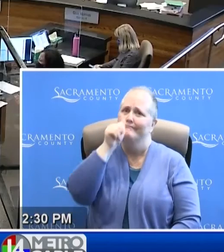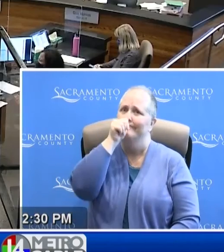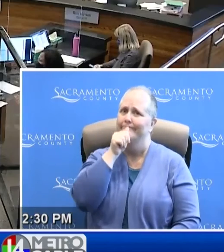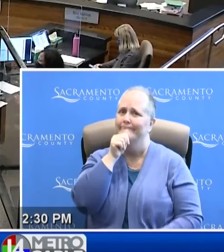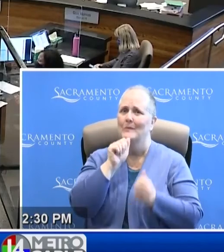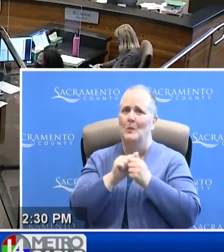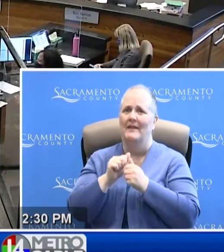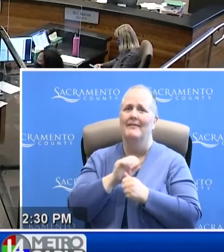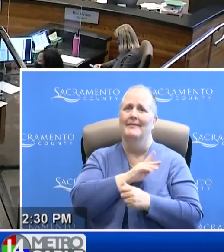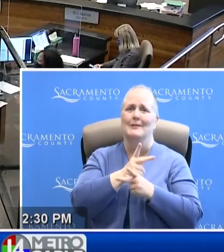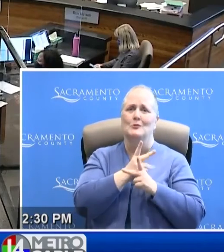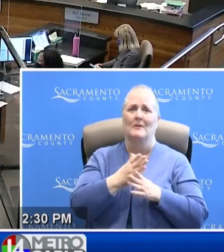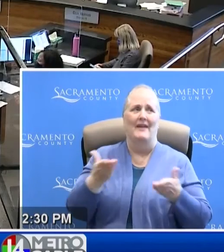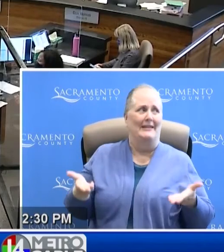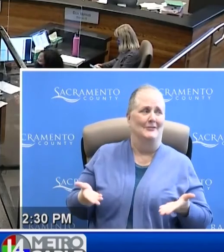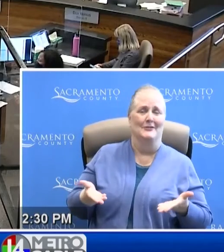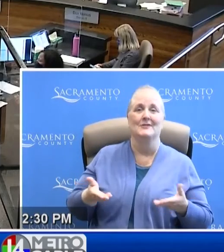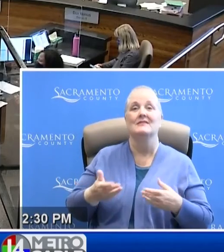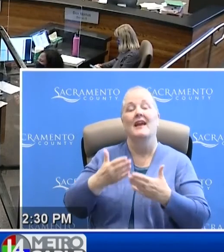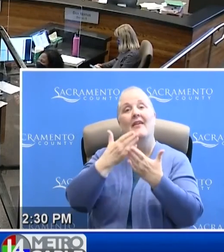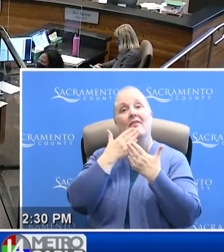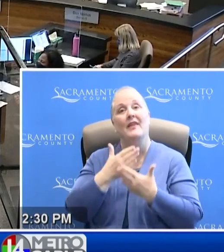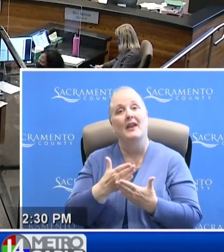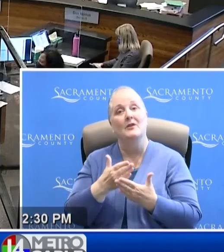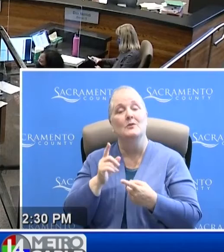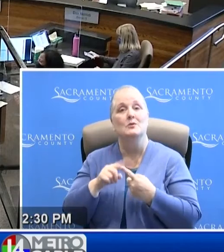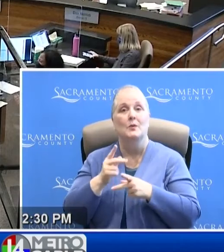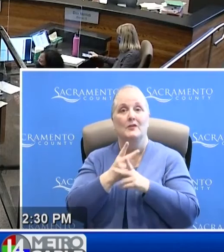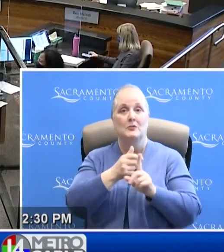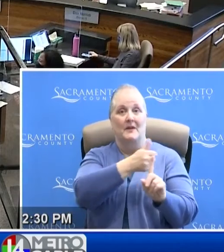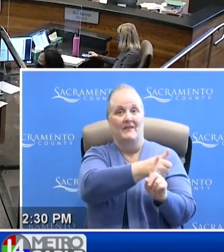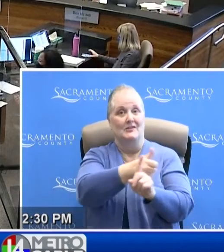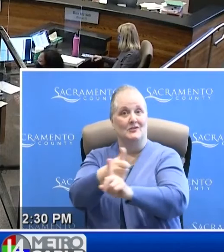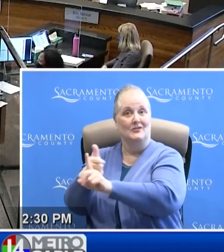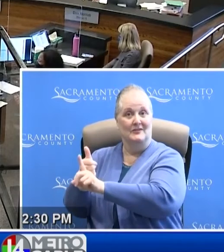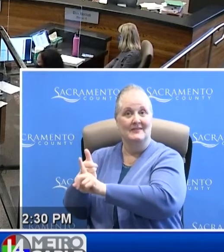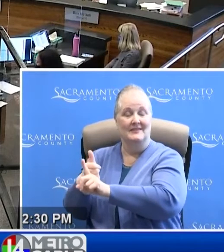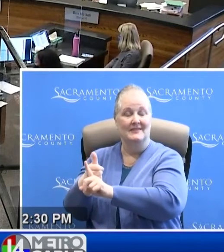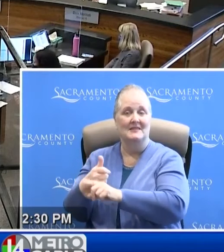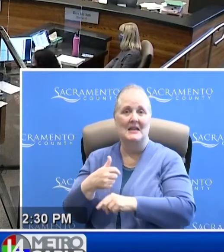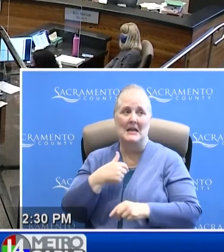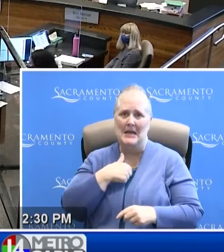And I just want to say thank you to the supervisors because I don't know if everyone really